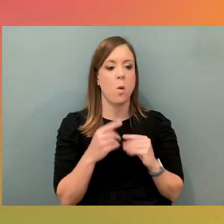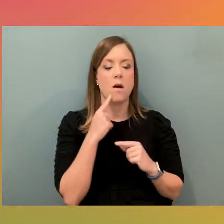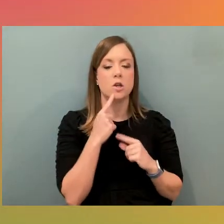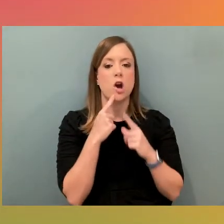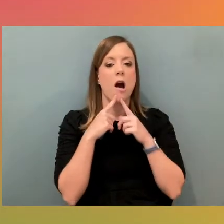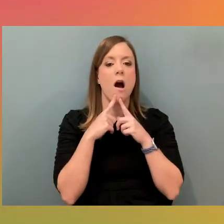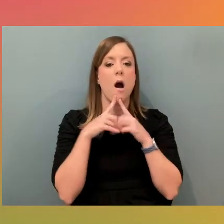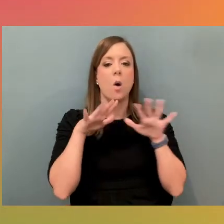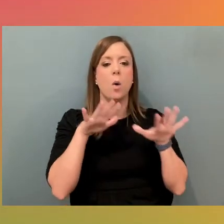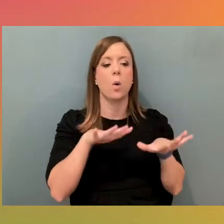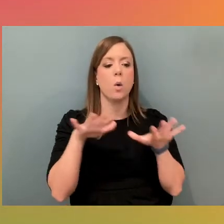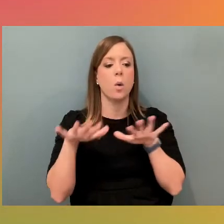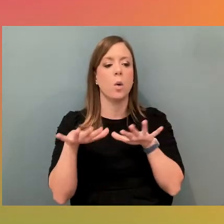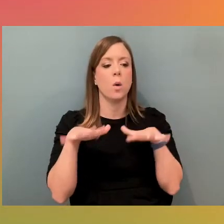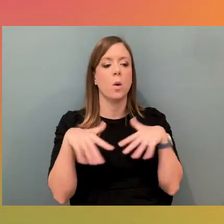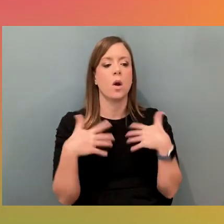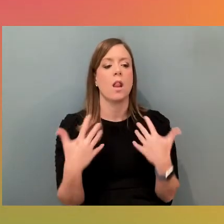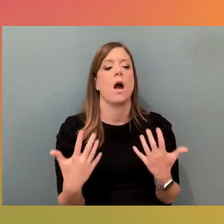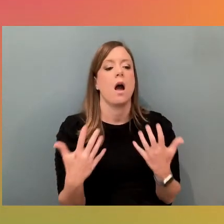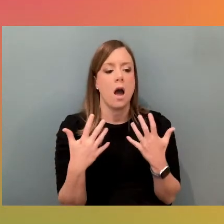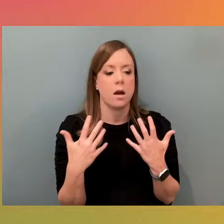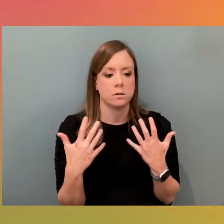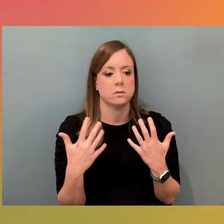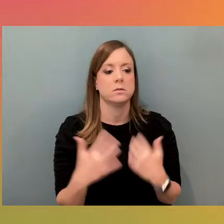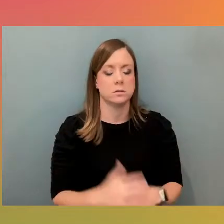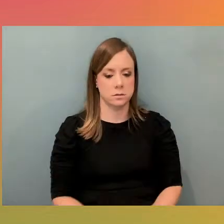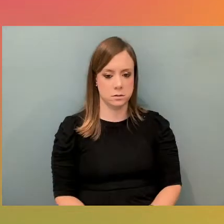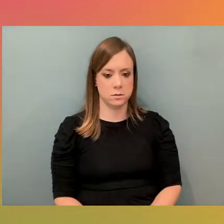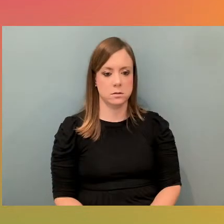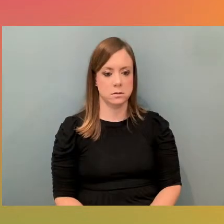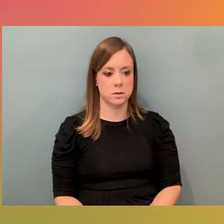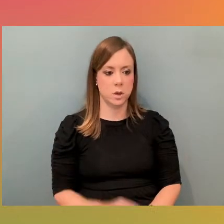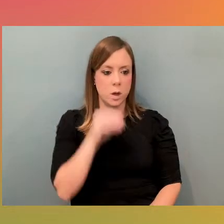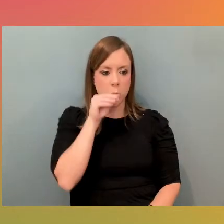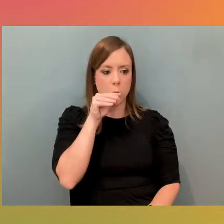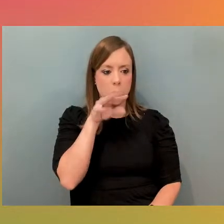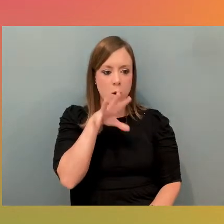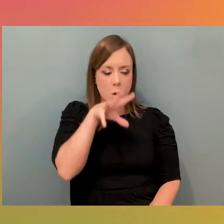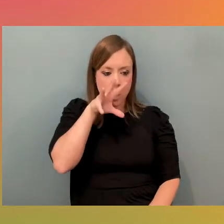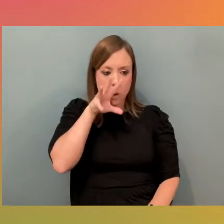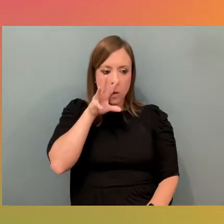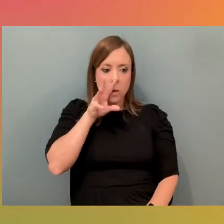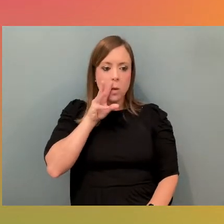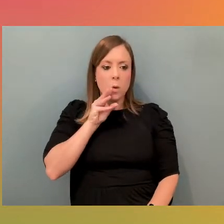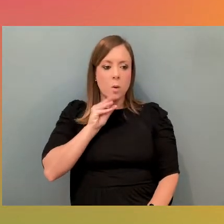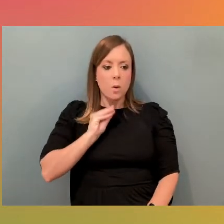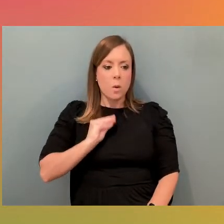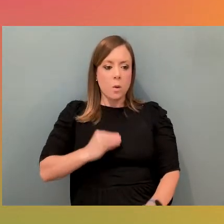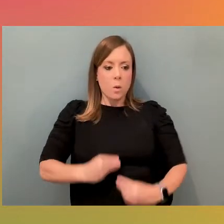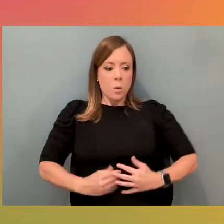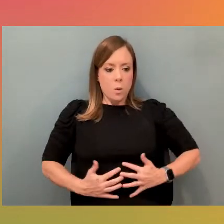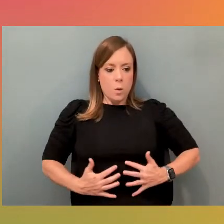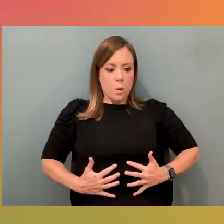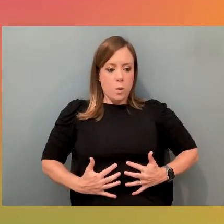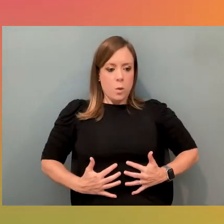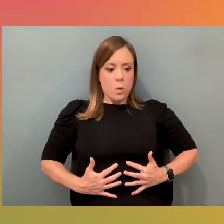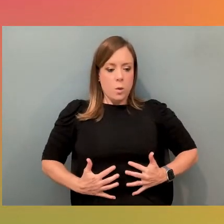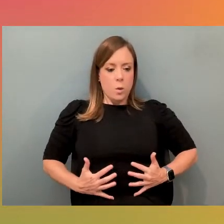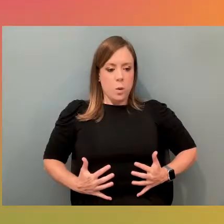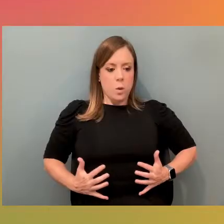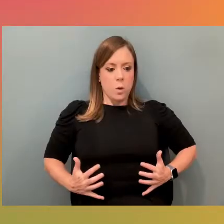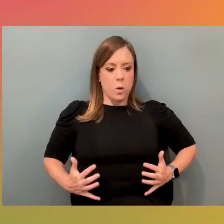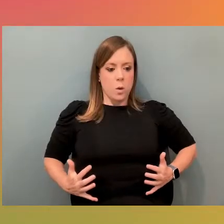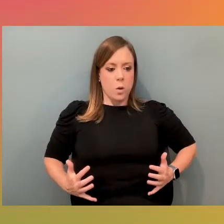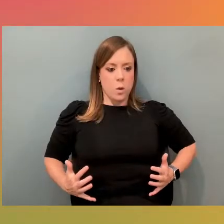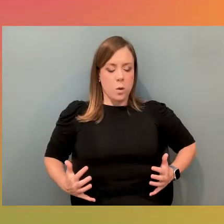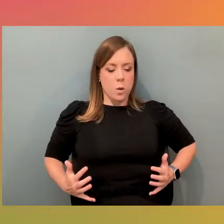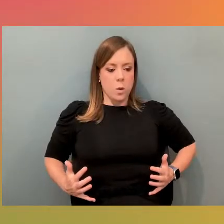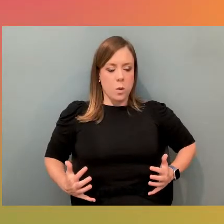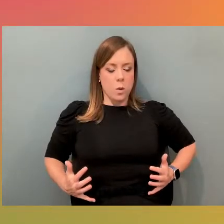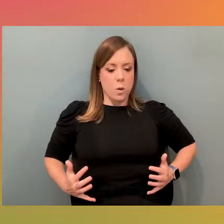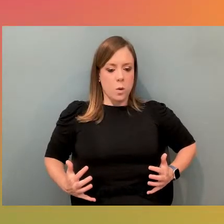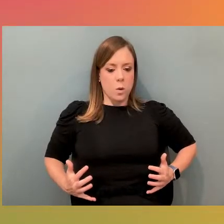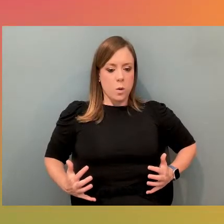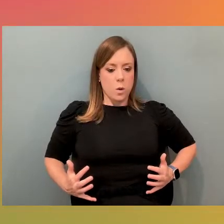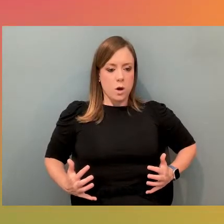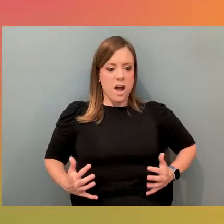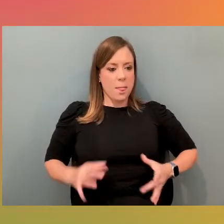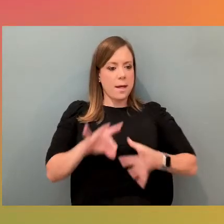FROM YOUR EARS.